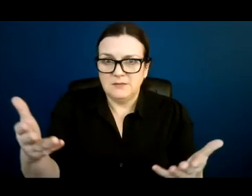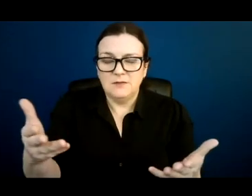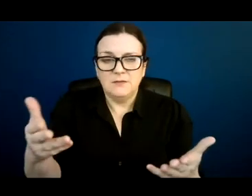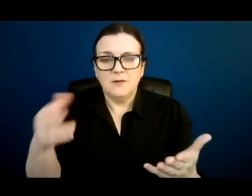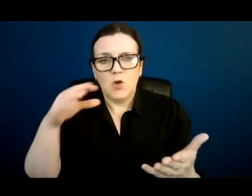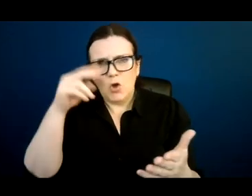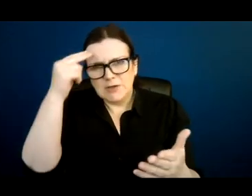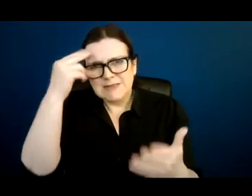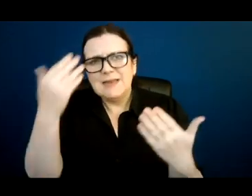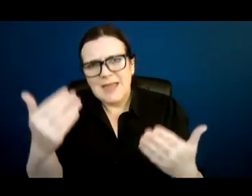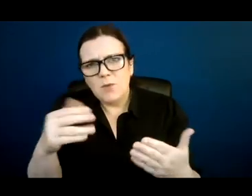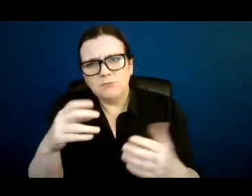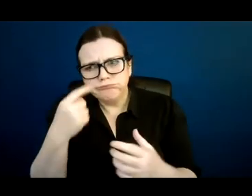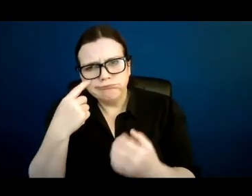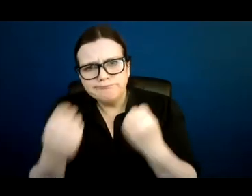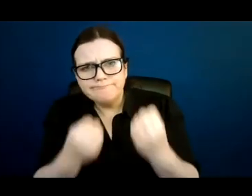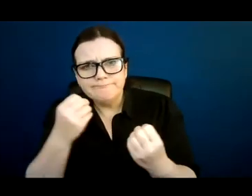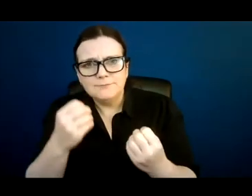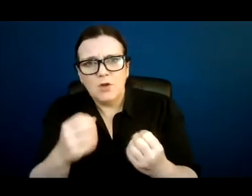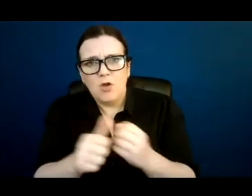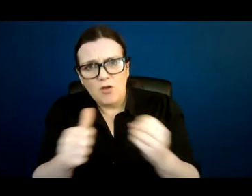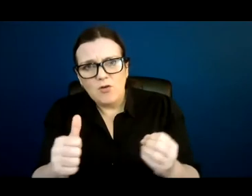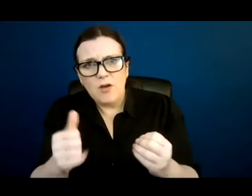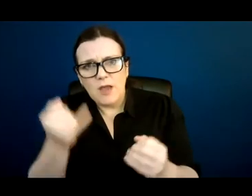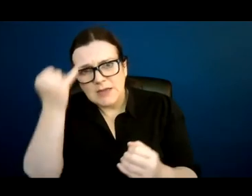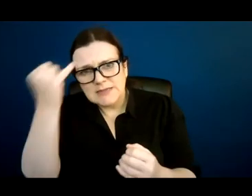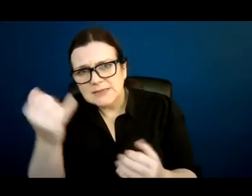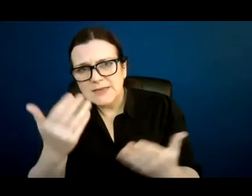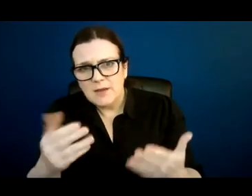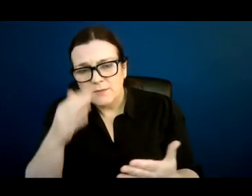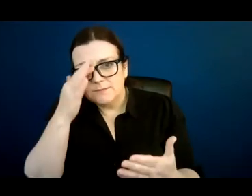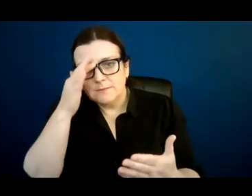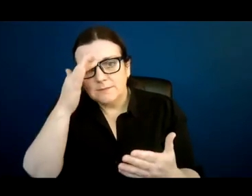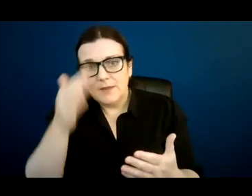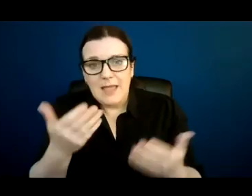and that other ideas are going to be put forward as to how to protect those funds in the meantime,